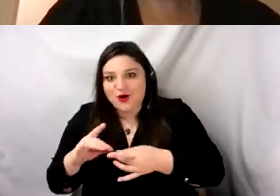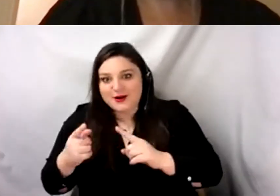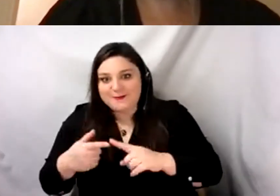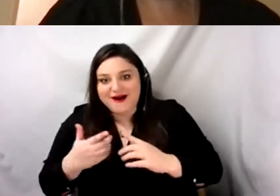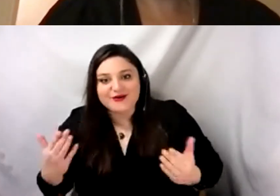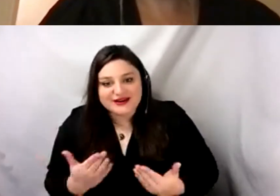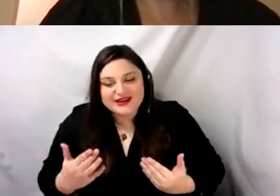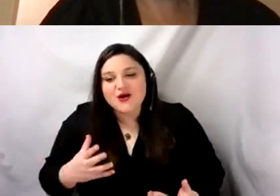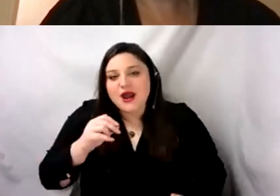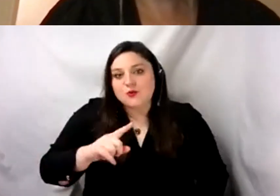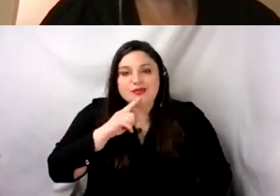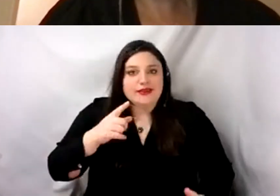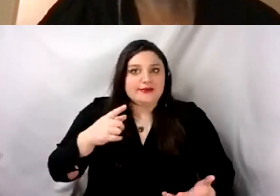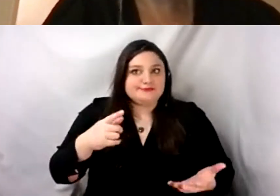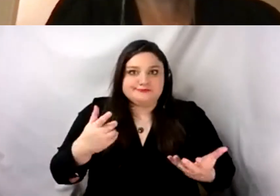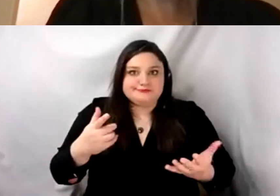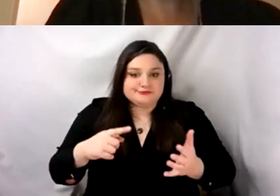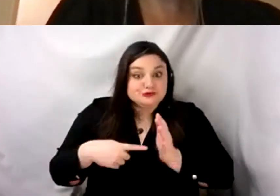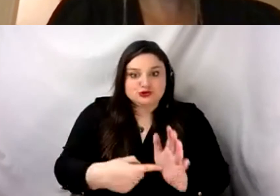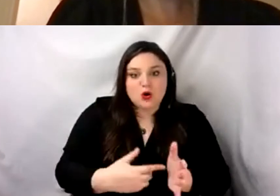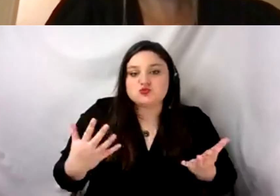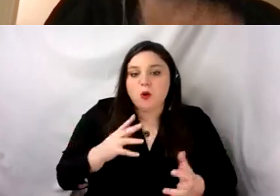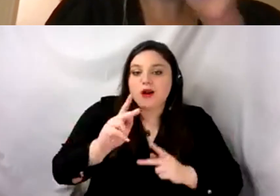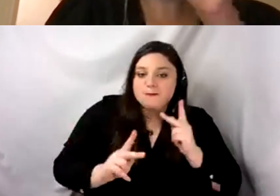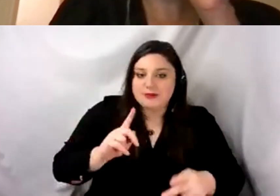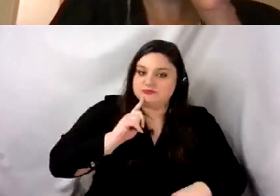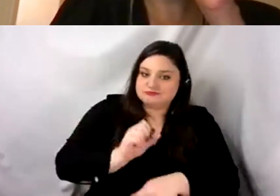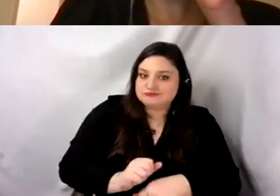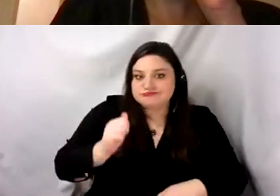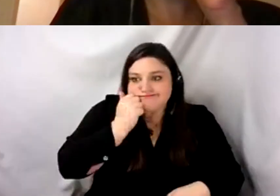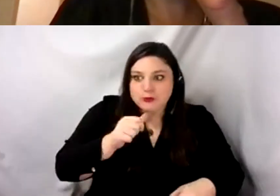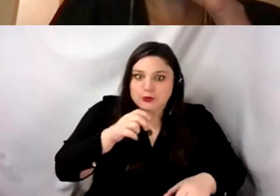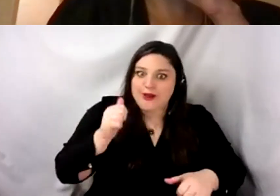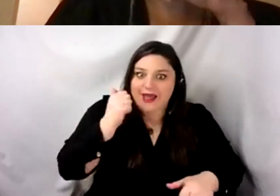I was also going to ask you